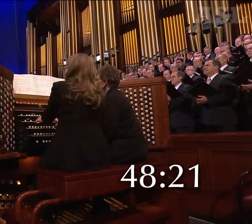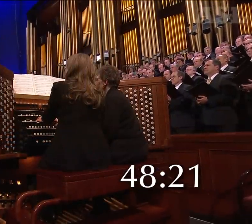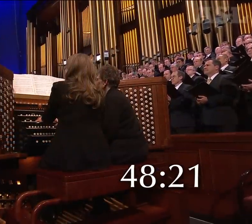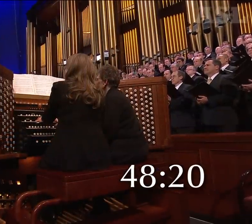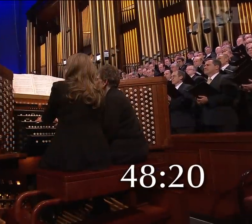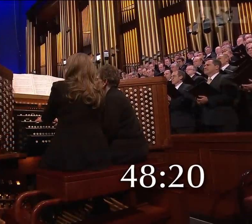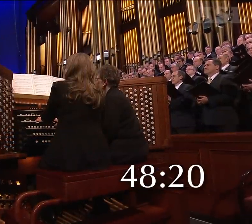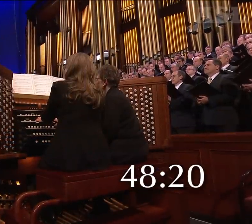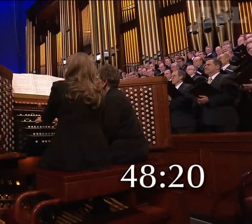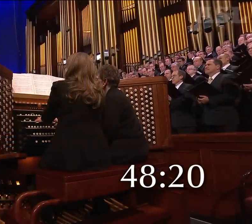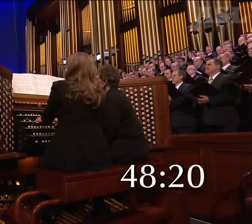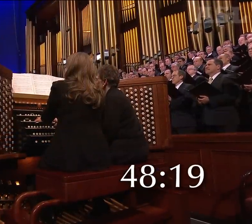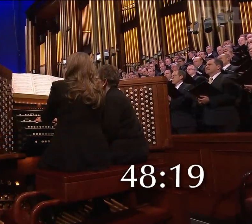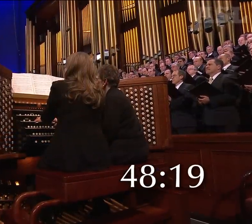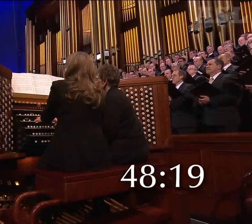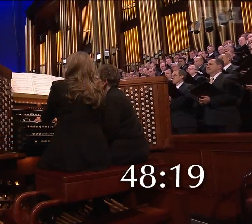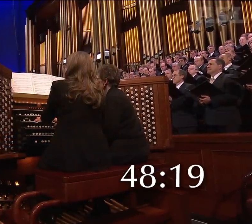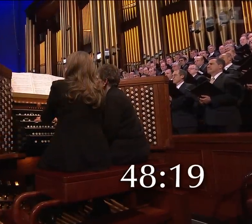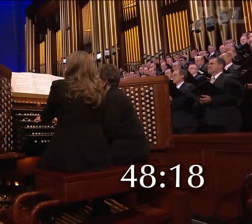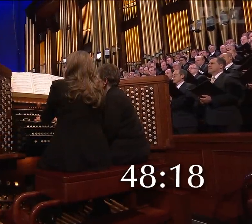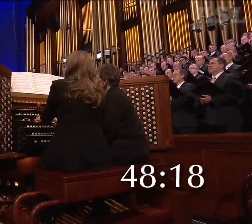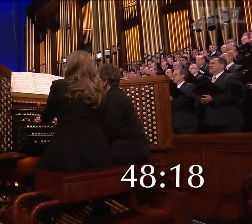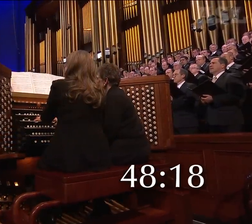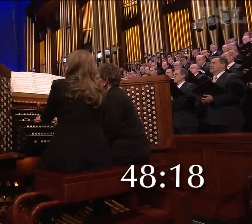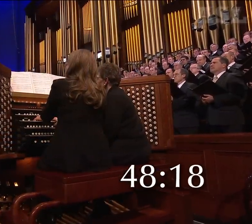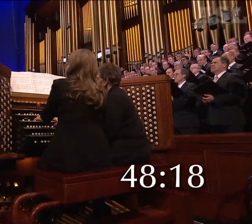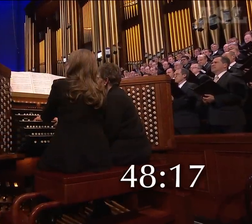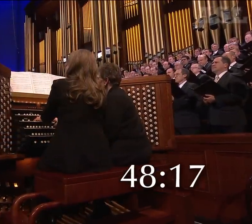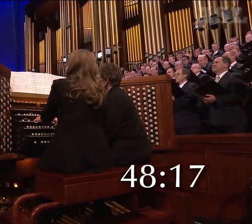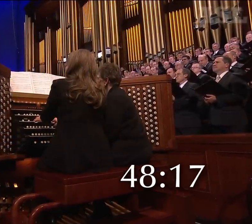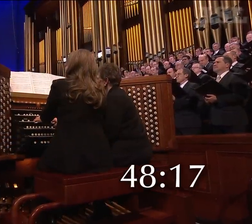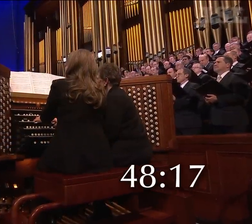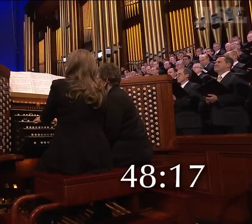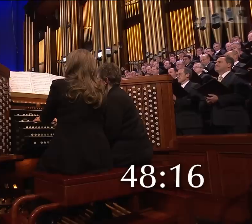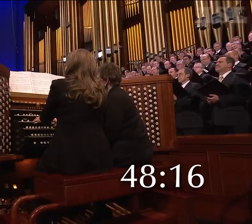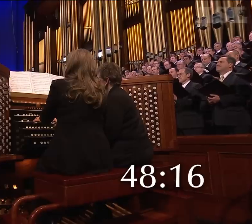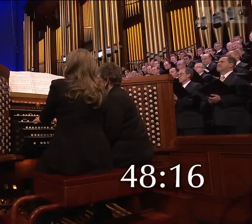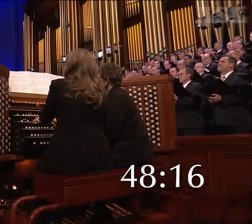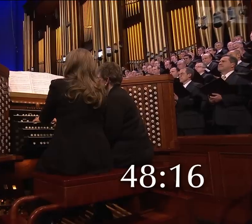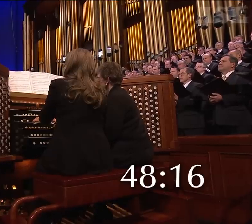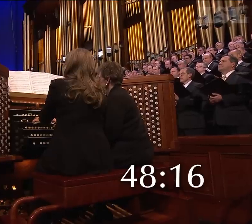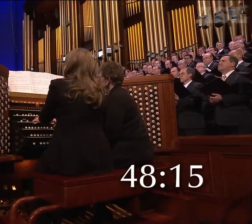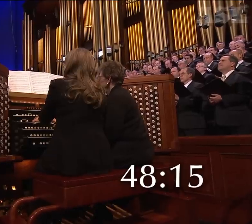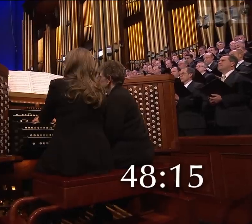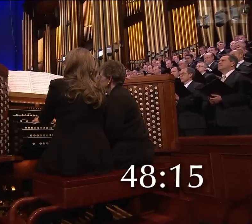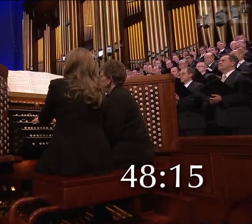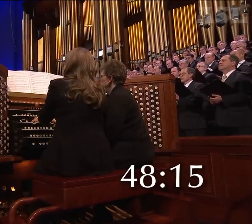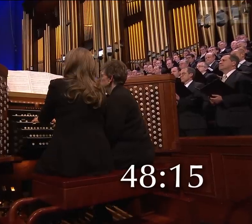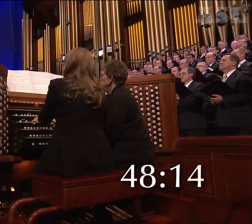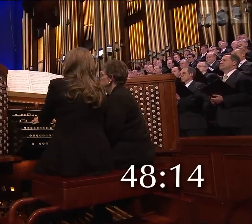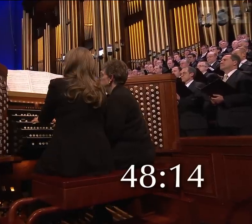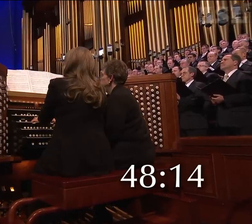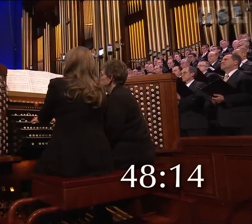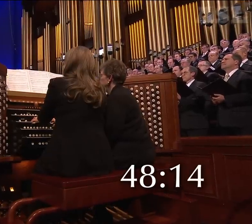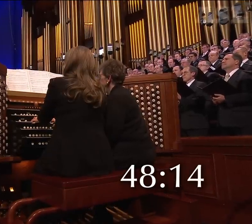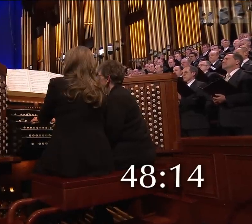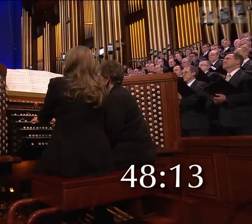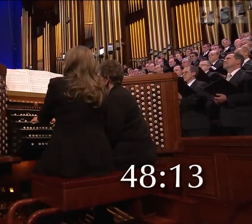THIS IS THE ENGLISH CLOSED CAPTION CHANNEL OF THE CHURCH OF JESUS CHRIST OF LATTER-DAY SAINTS.